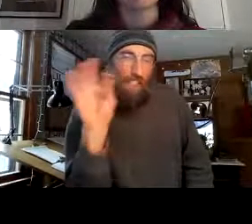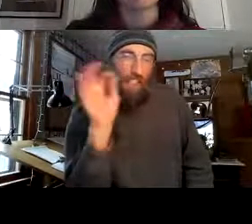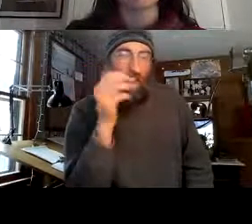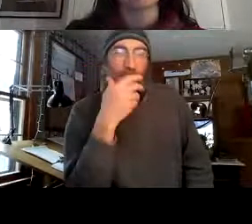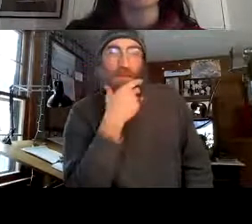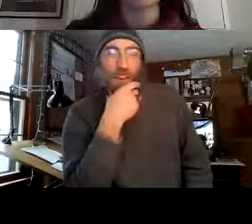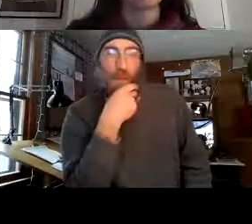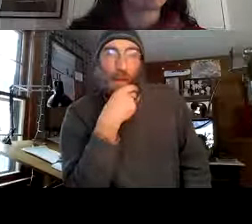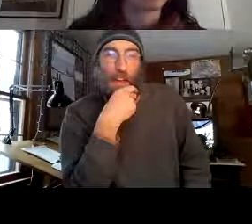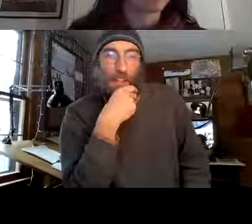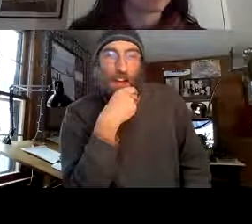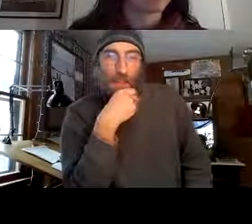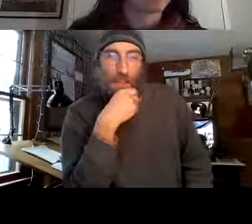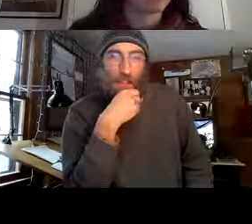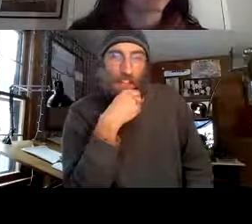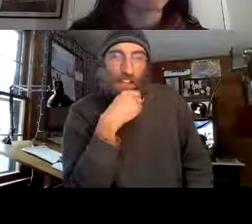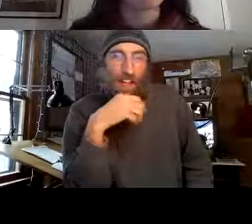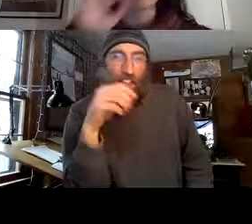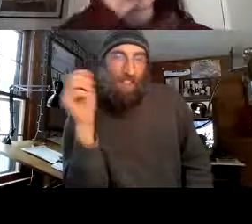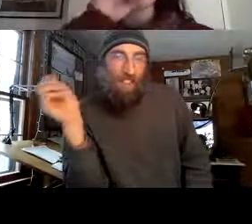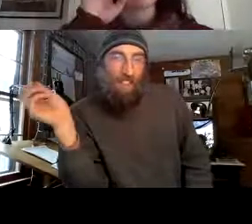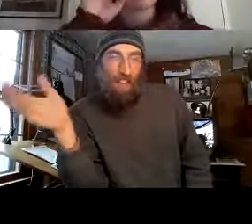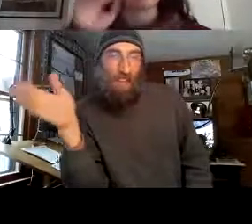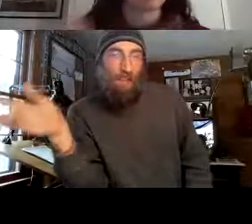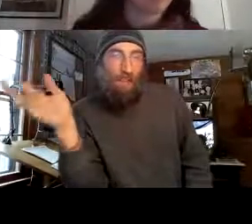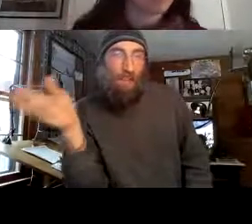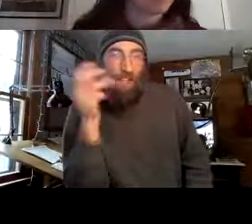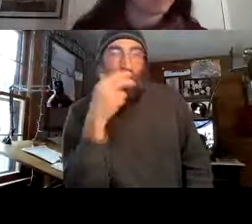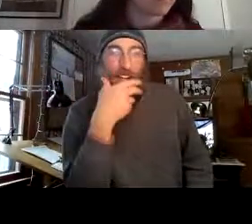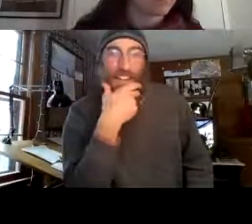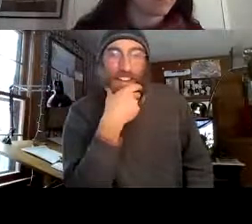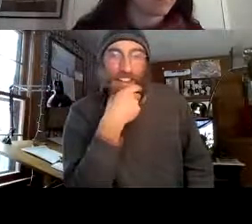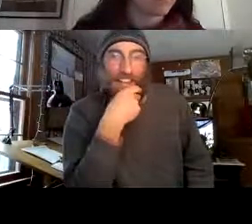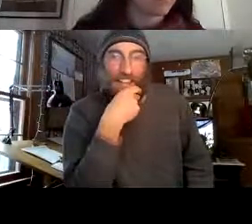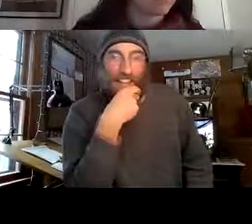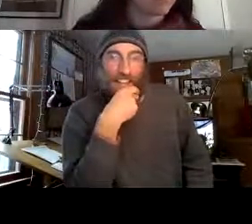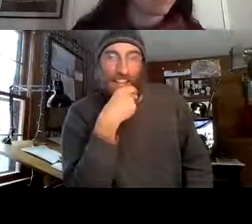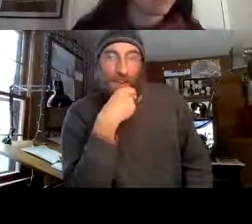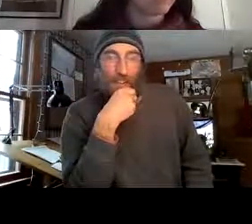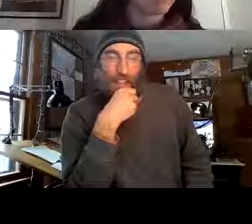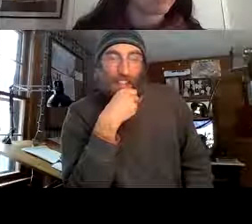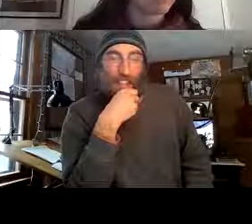little couple page comic about this, and it'll serve to get people interested in this storyline,